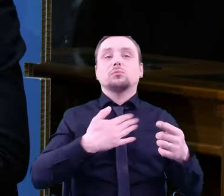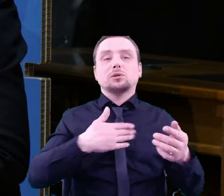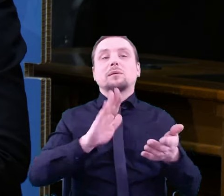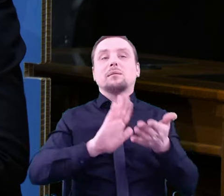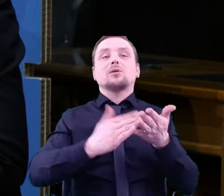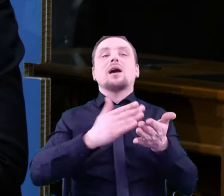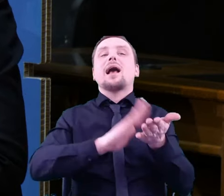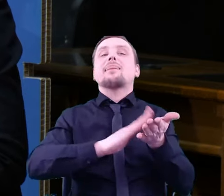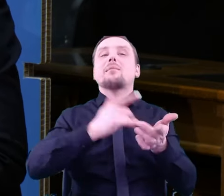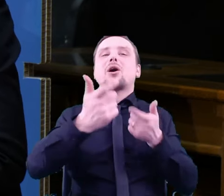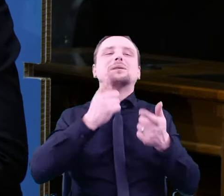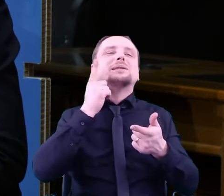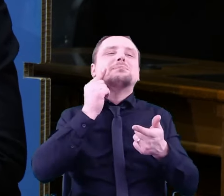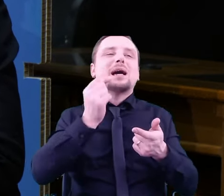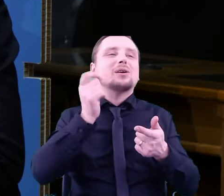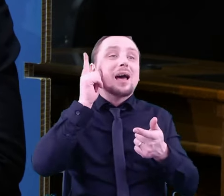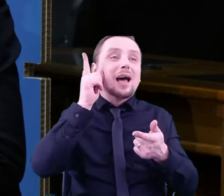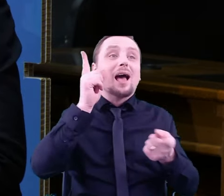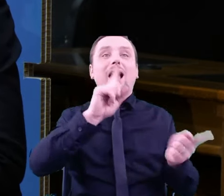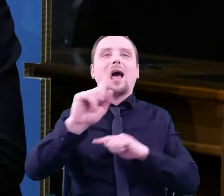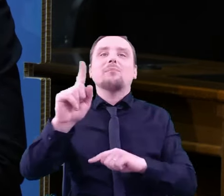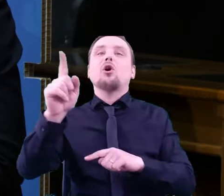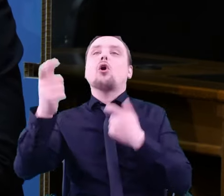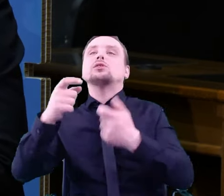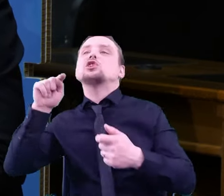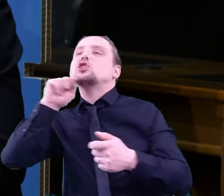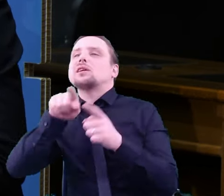or to harm another person. Therefore, it is a particularly sensitive instrument,